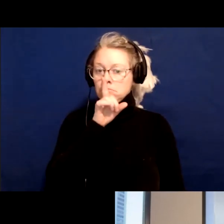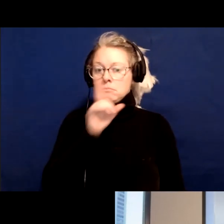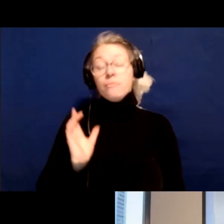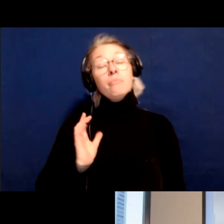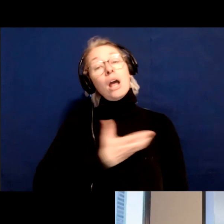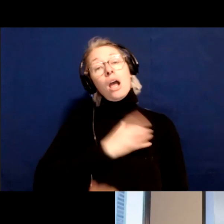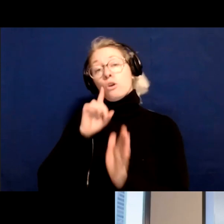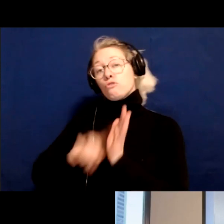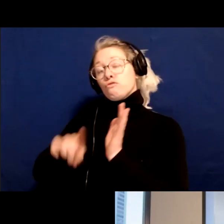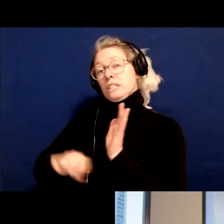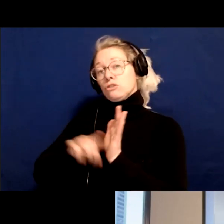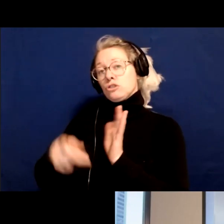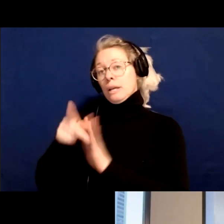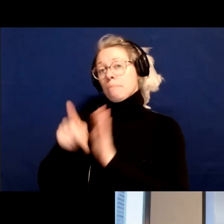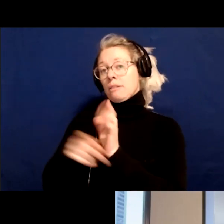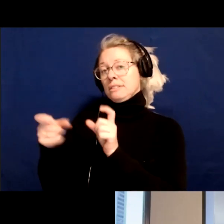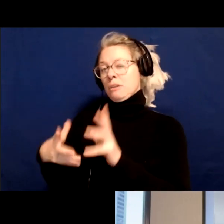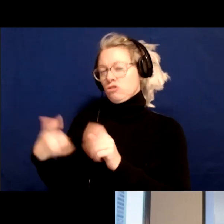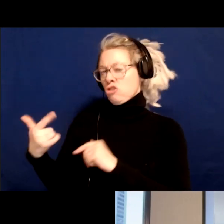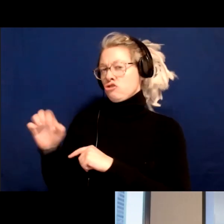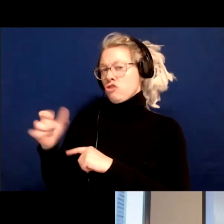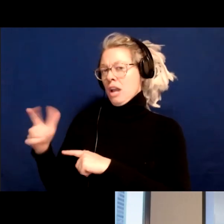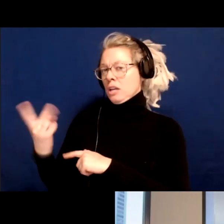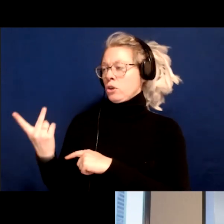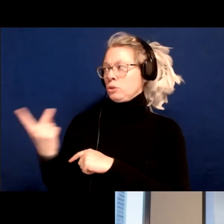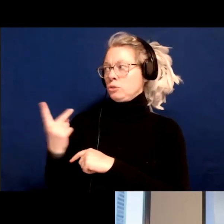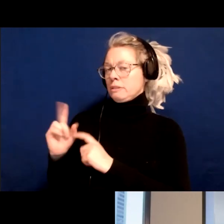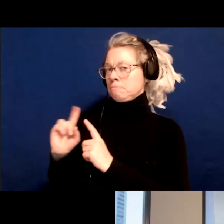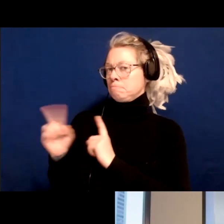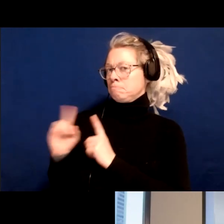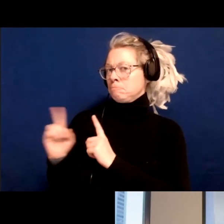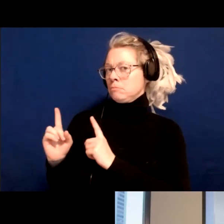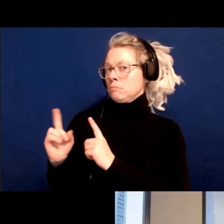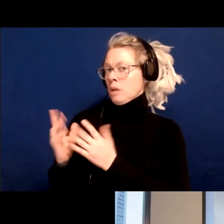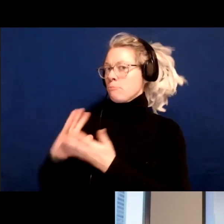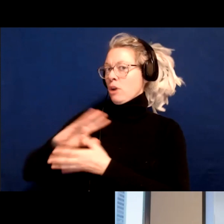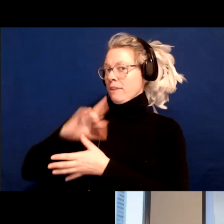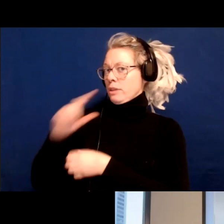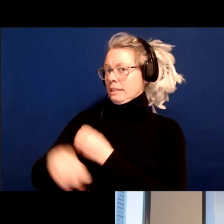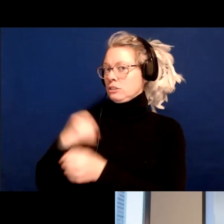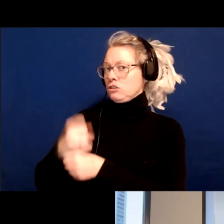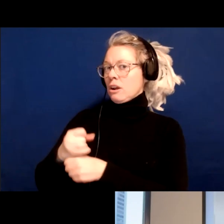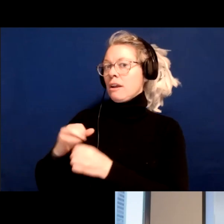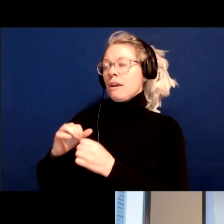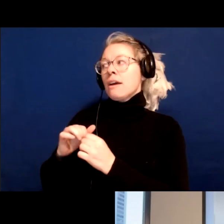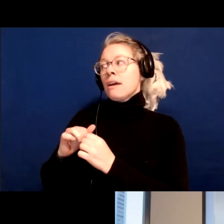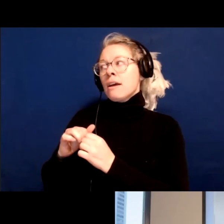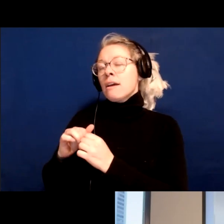Burbidge and I are in conversation as a priority for this year about how we can share better